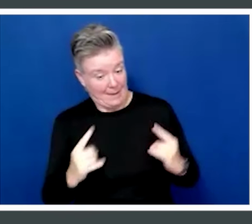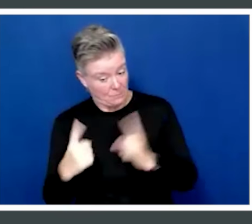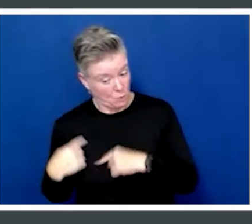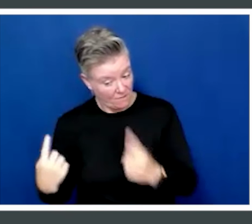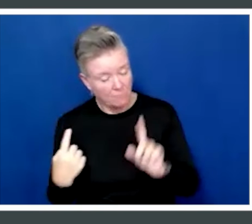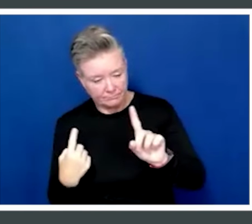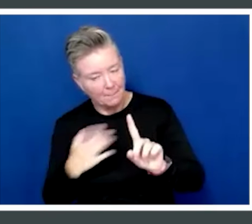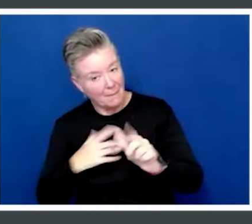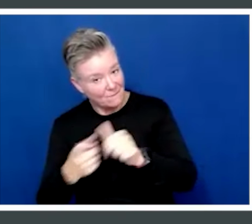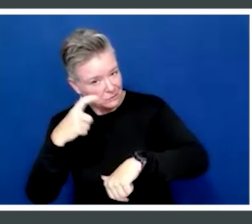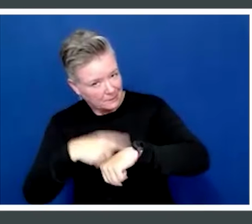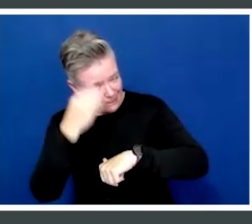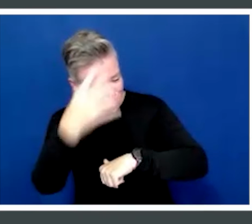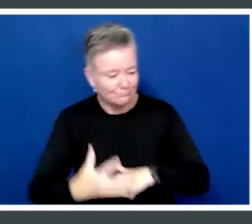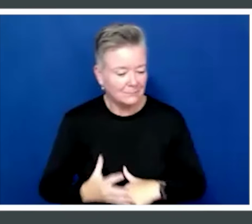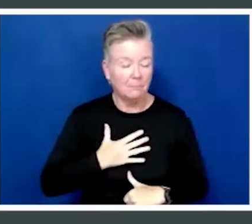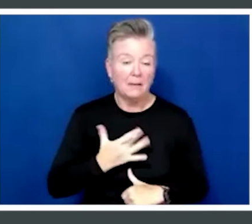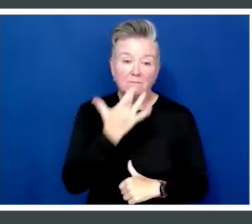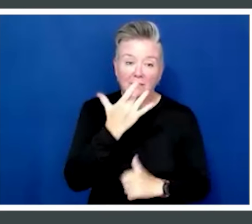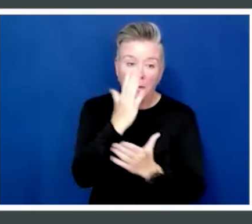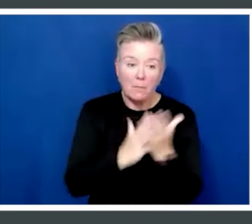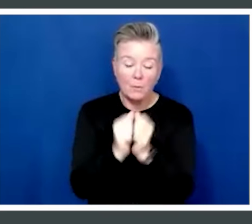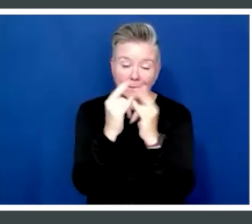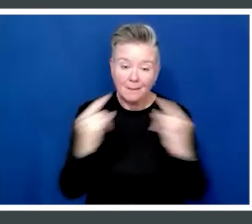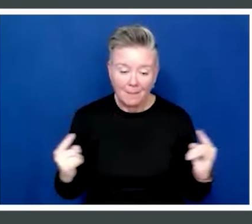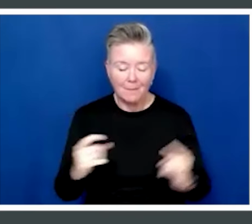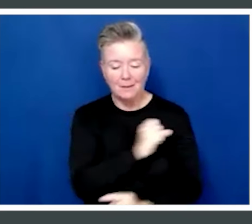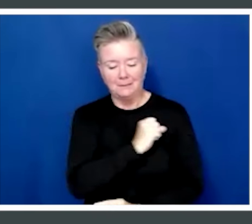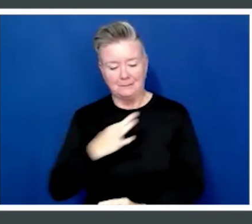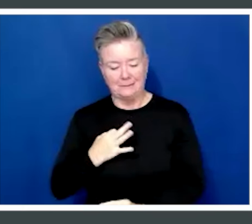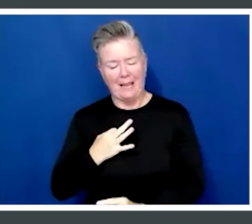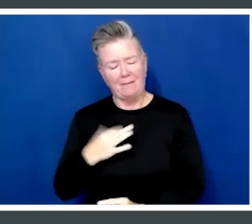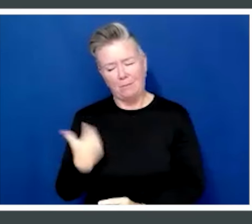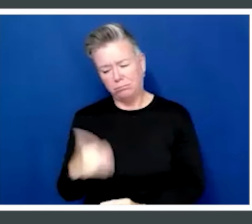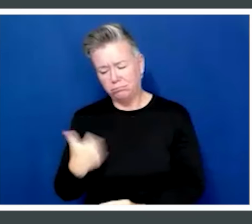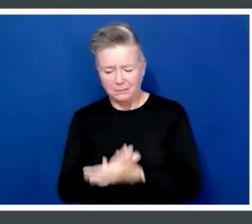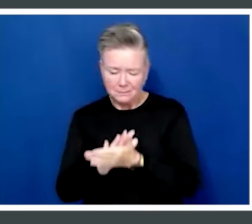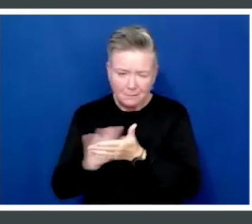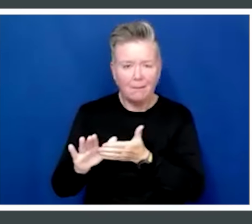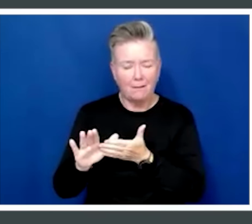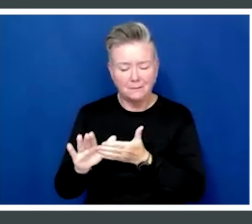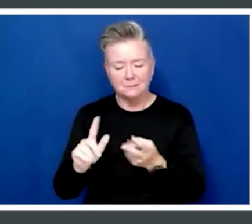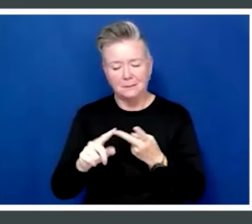'cause this is my first time, is the staff. The staff are really nice. The food's really good,